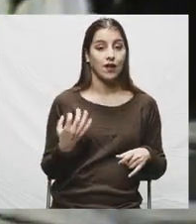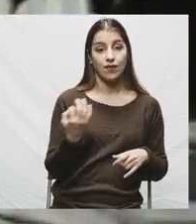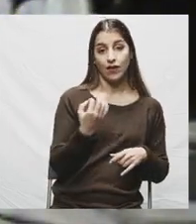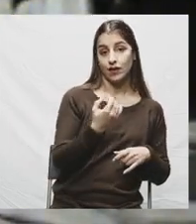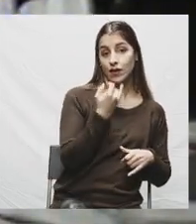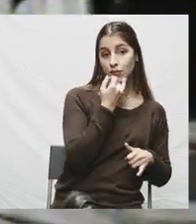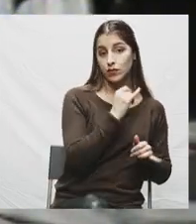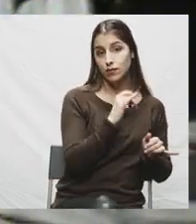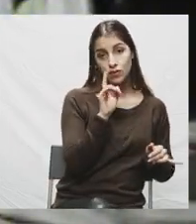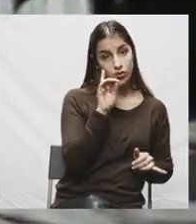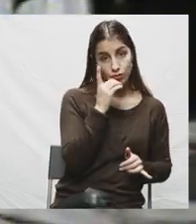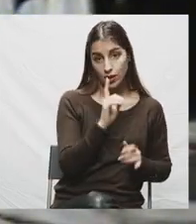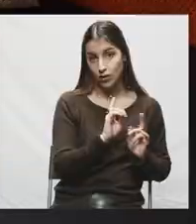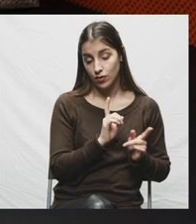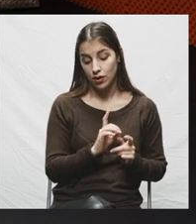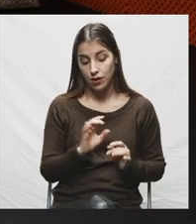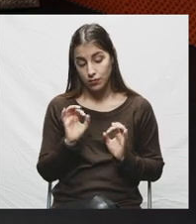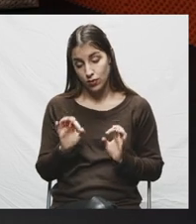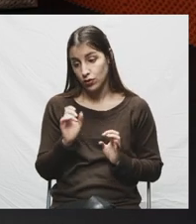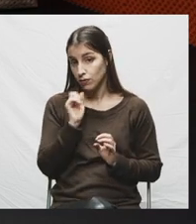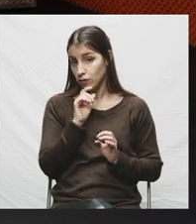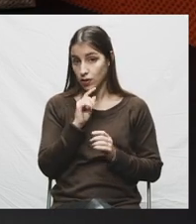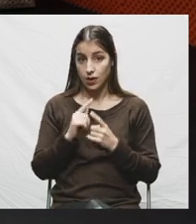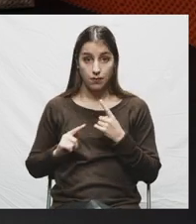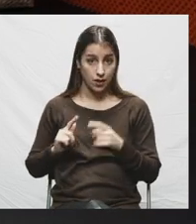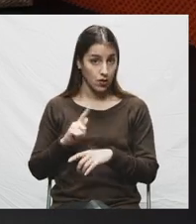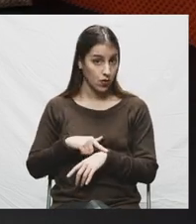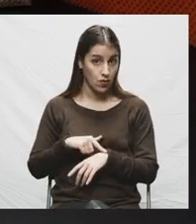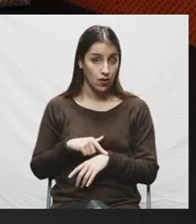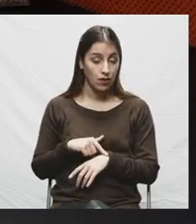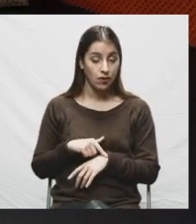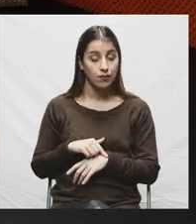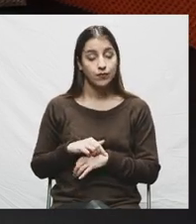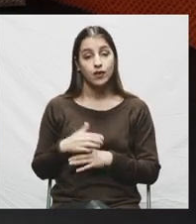[Ana] — He was unpredictable. [Francisco] — He was unpredictable. And it could go on almost half an hour,